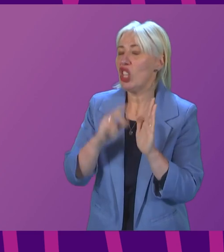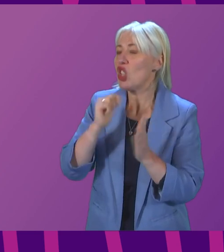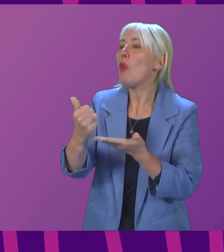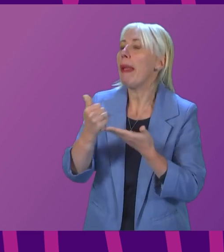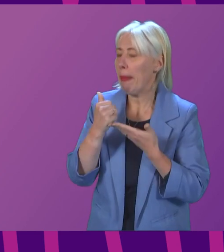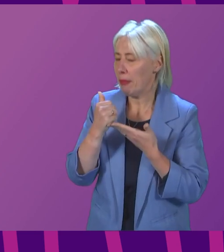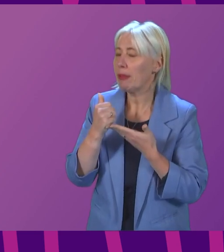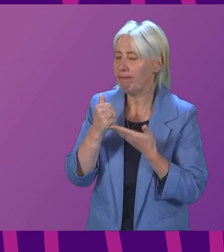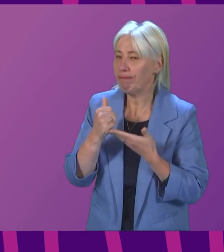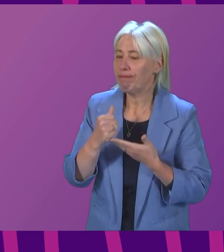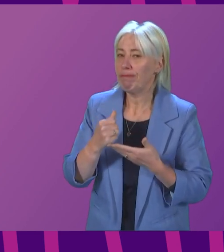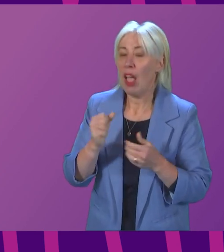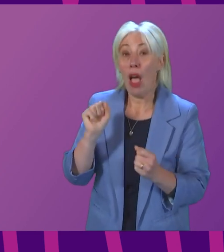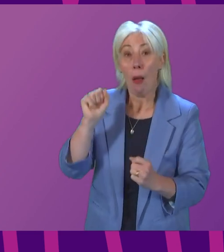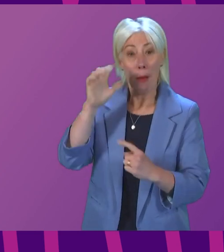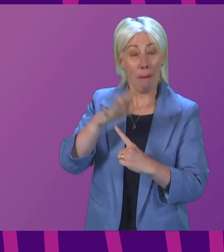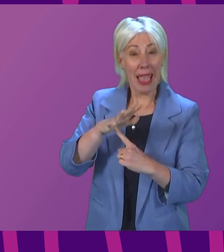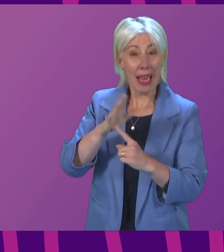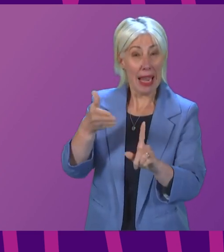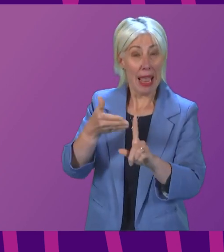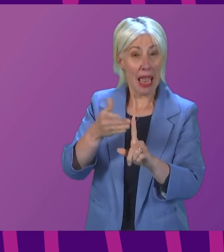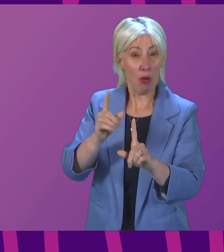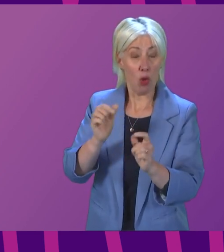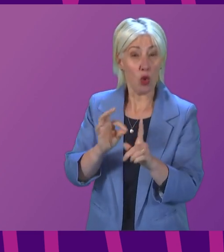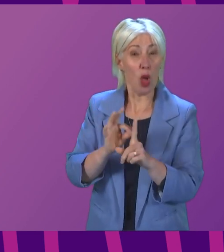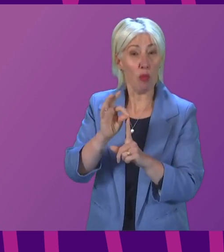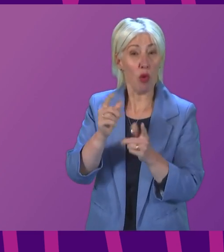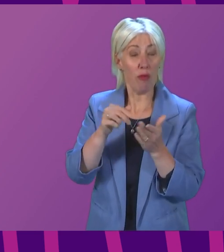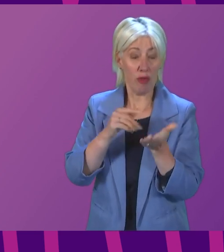As I said earlier, its main purpose is to improve transparency, so that the public have